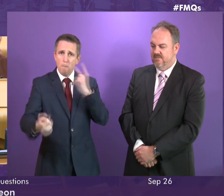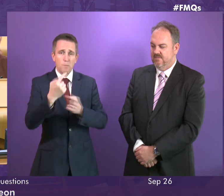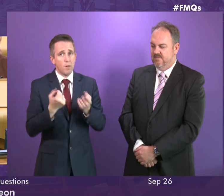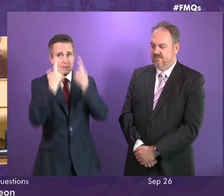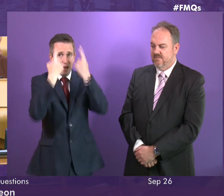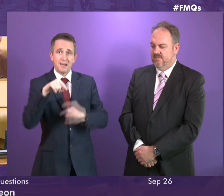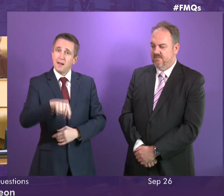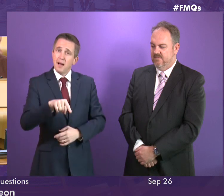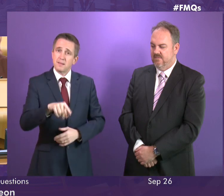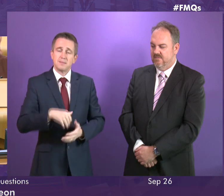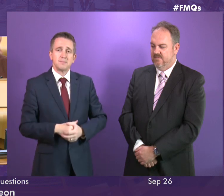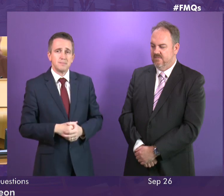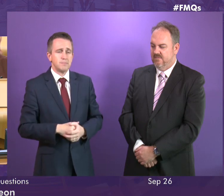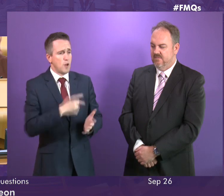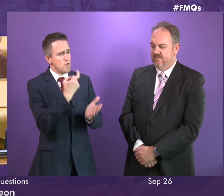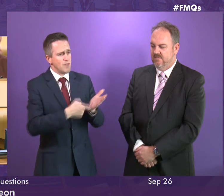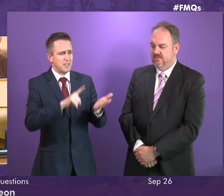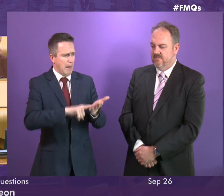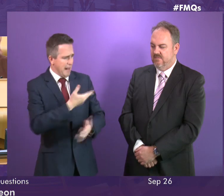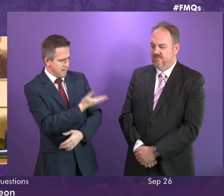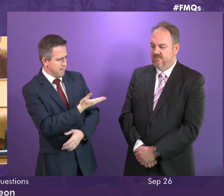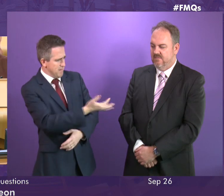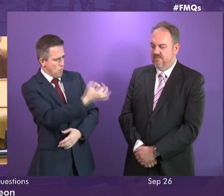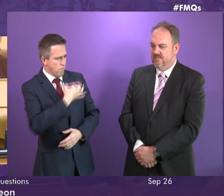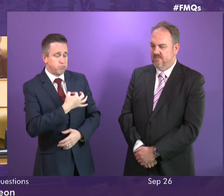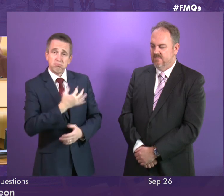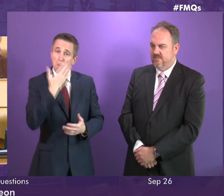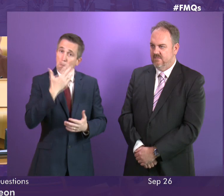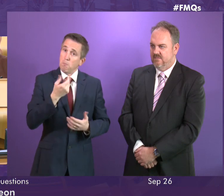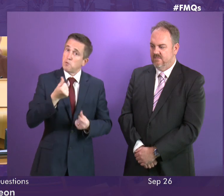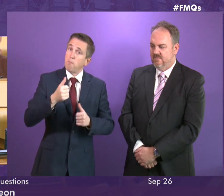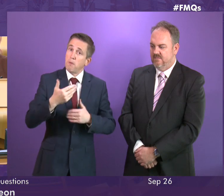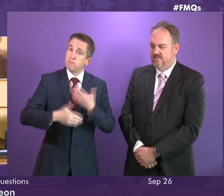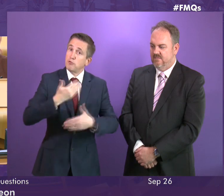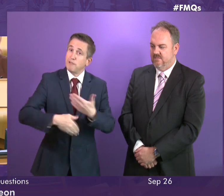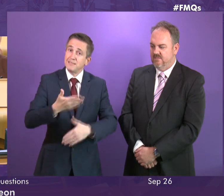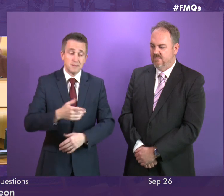I will take today’s question from Richard Leonard as progress because, in asking me